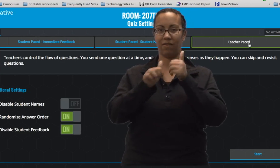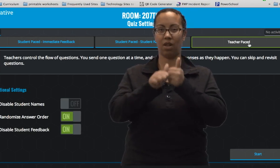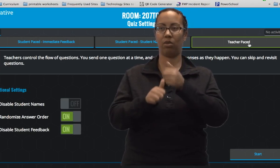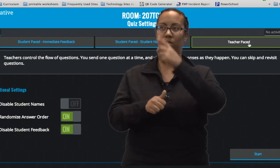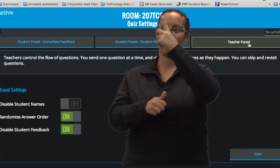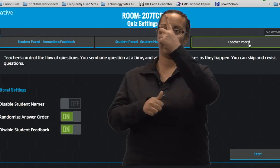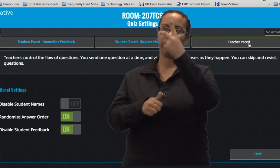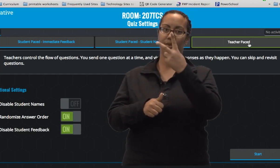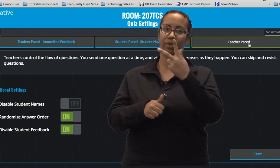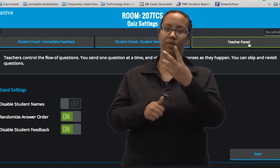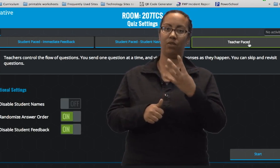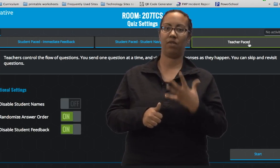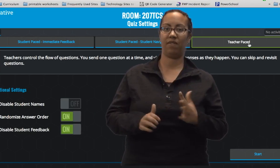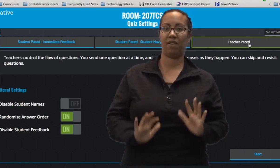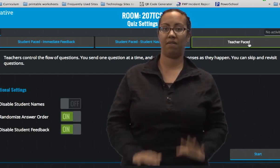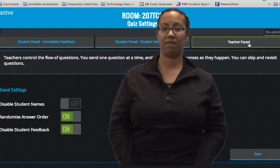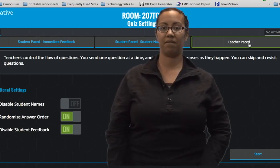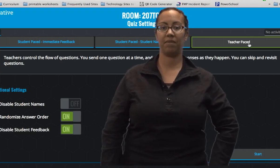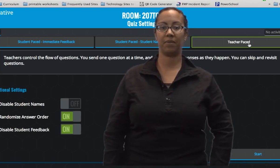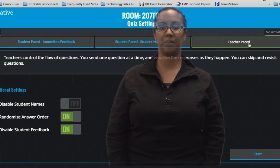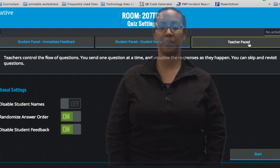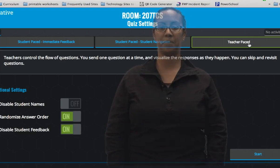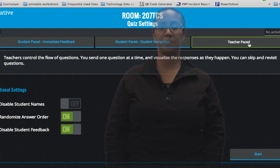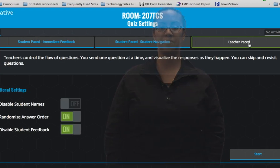The teacher will follow the order that the questions show up in.